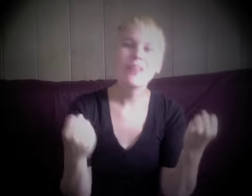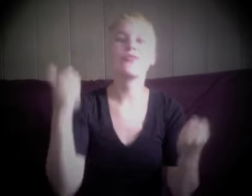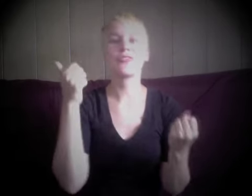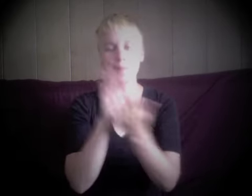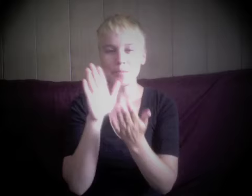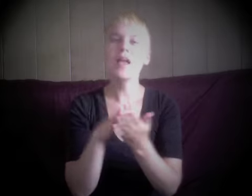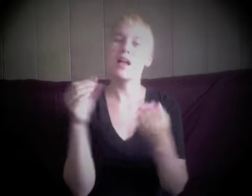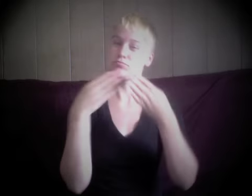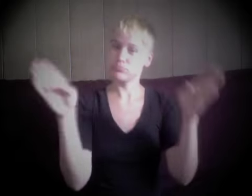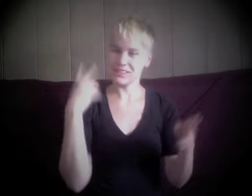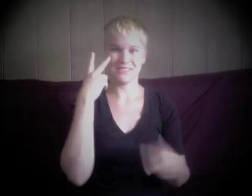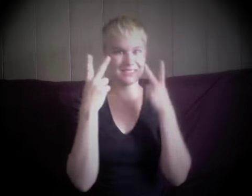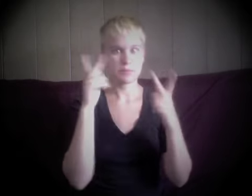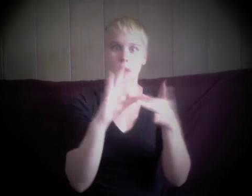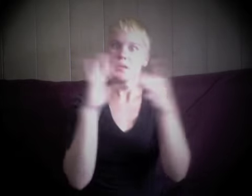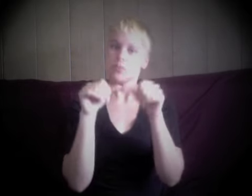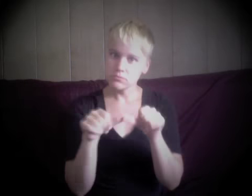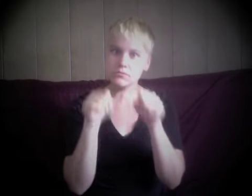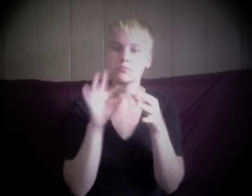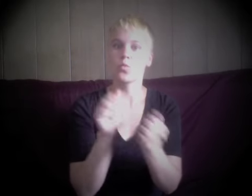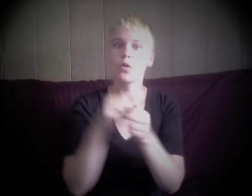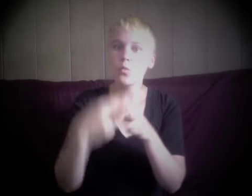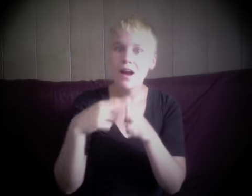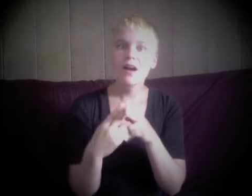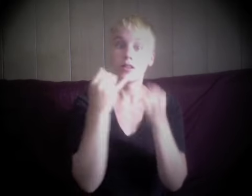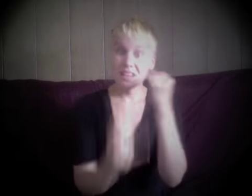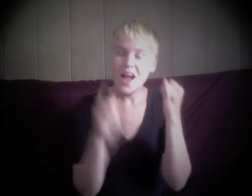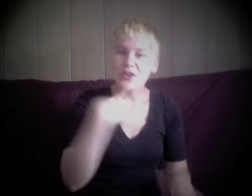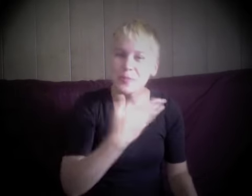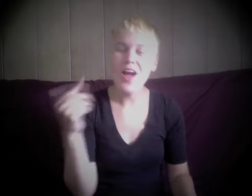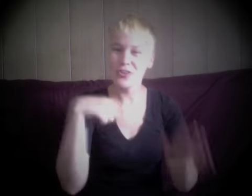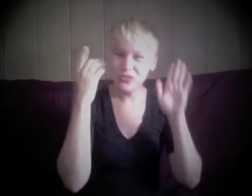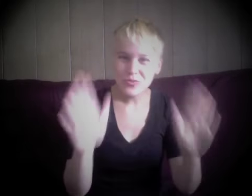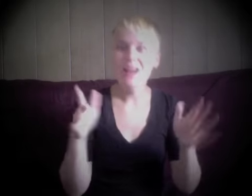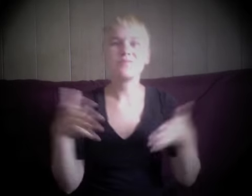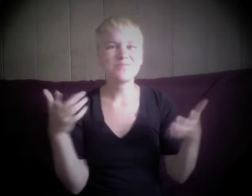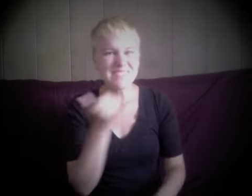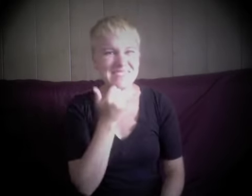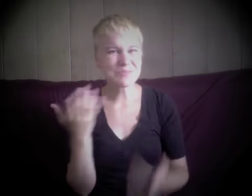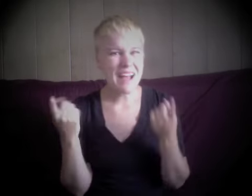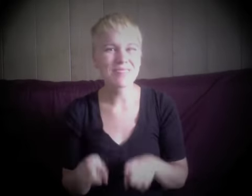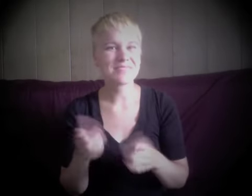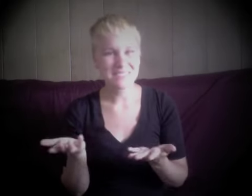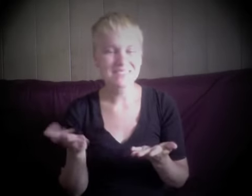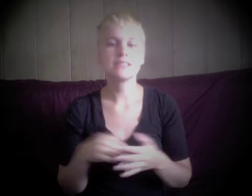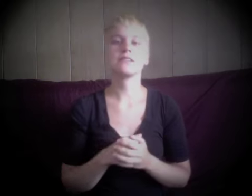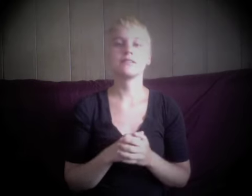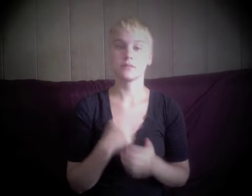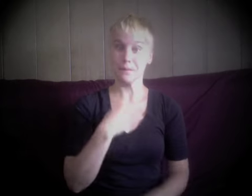"You look much healthier!" A lot of compliments are given out based on thinness. I also noticed a lot of compliments are given only if you lost weight. If you're fat, people will frown upon your fatness.